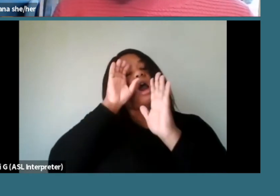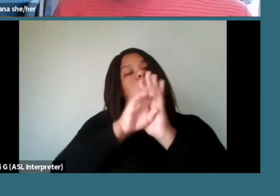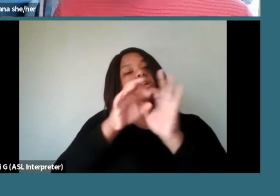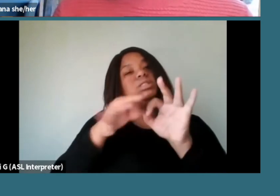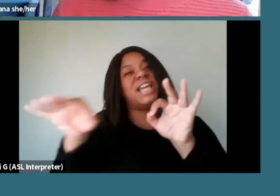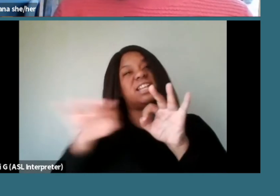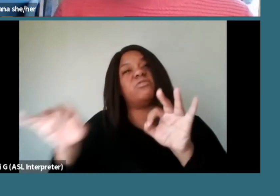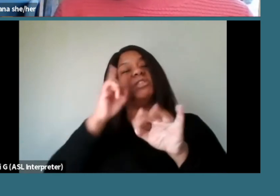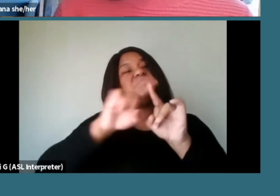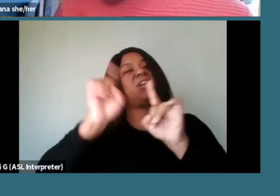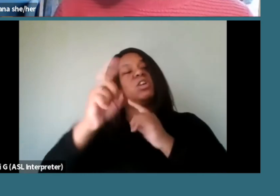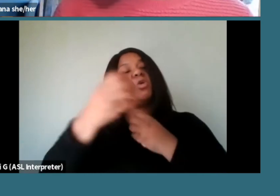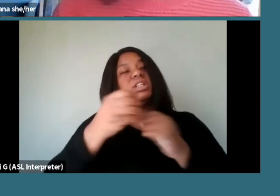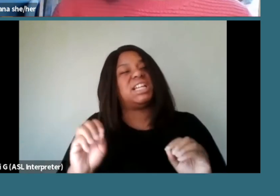It's usually an hour and a half to 2 hours,